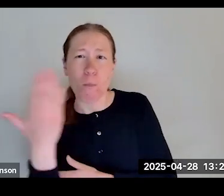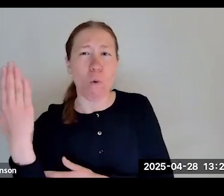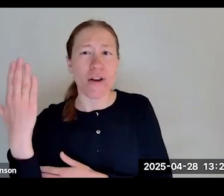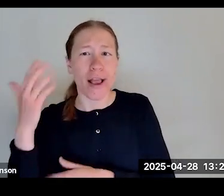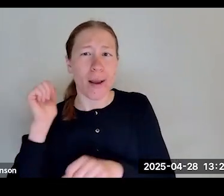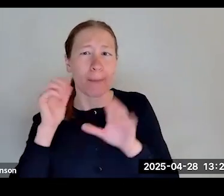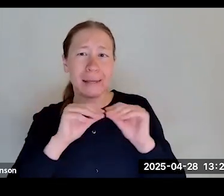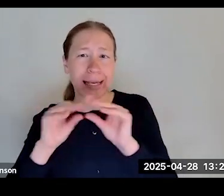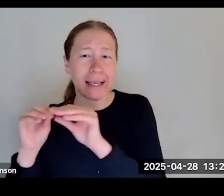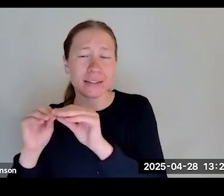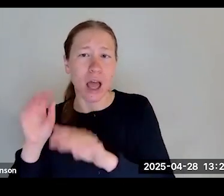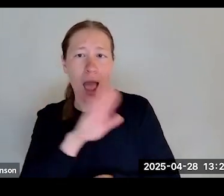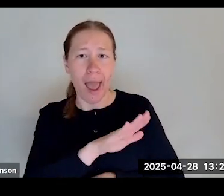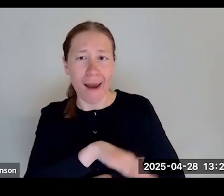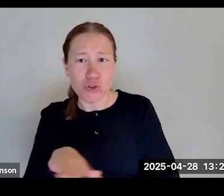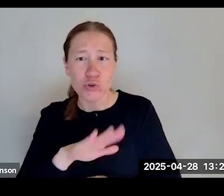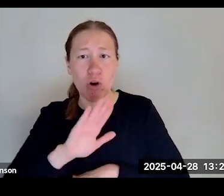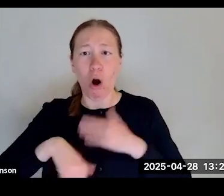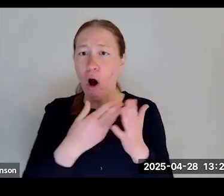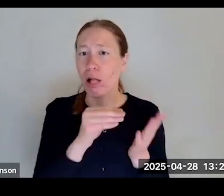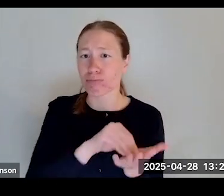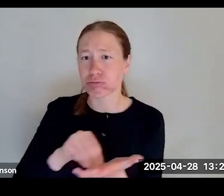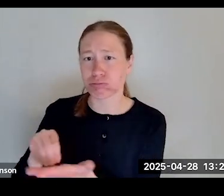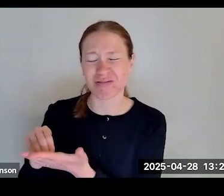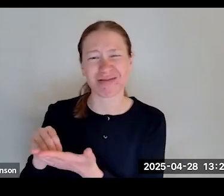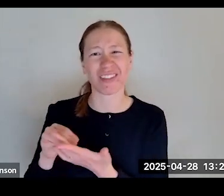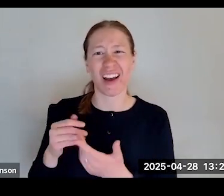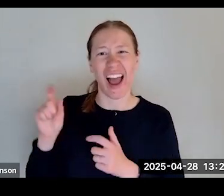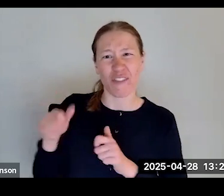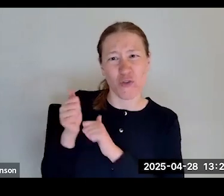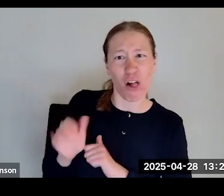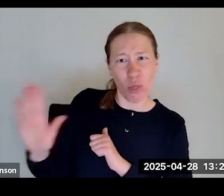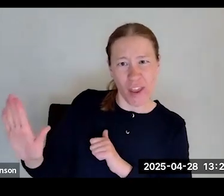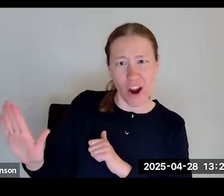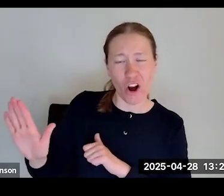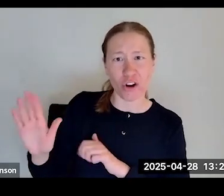and then all of their documentation in the afternoon. If you're somebody who's going to benefit from alternating between these tasks,